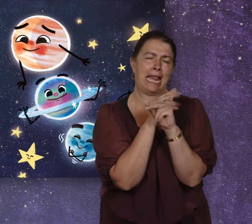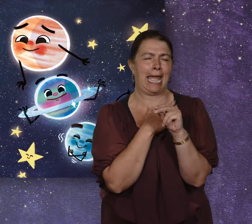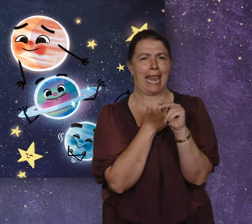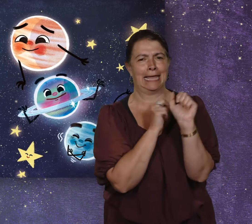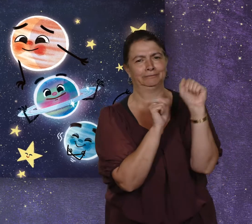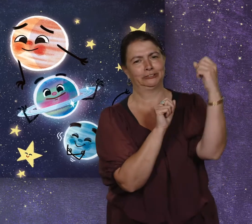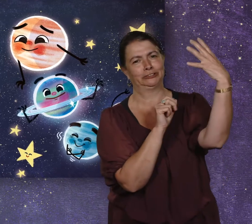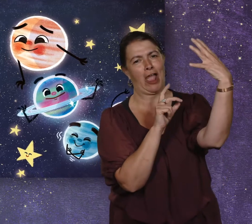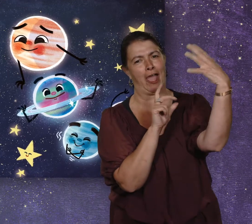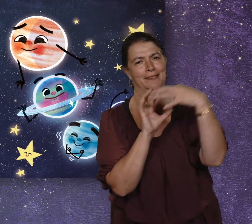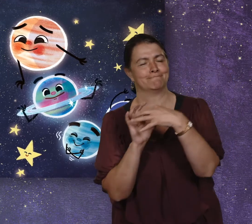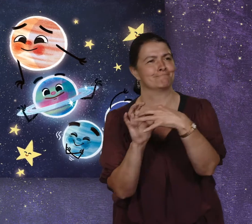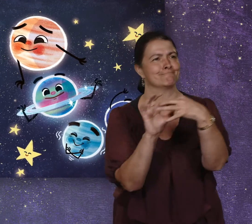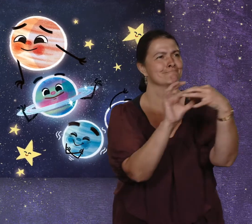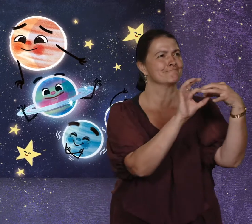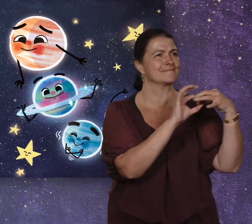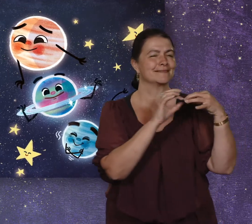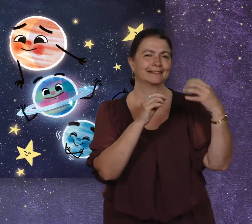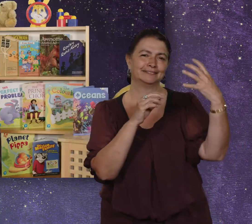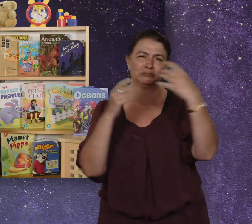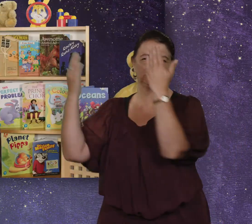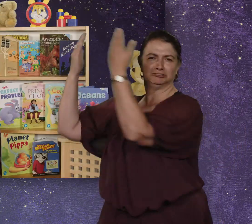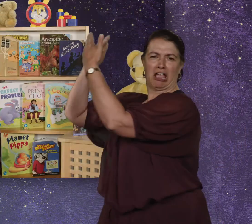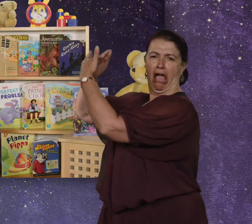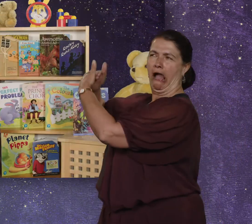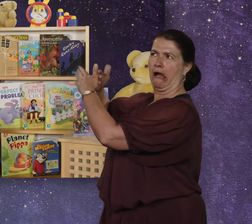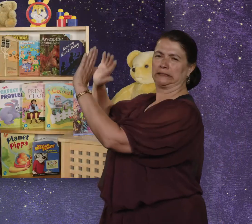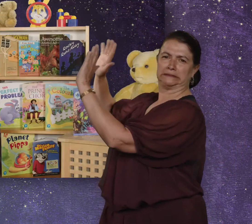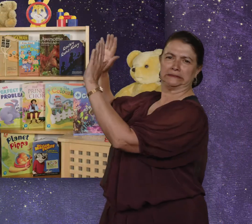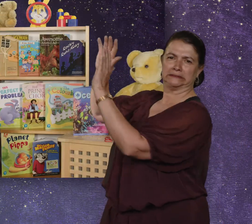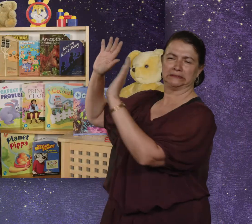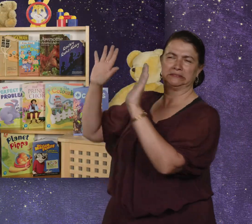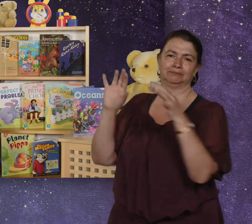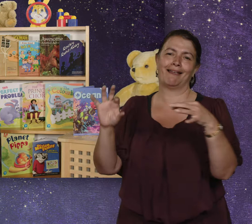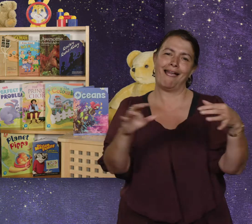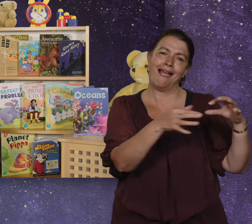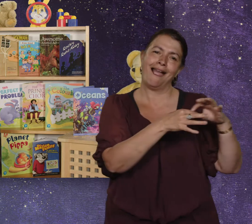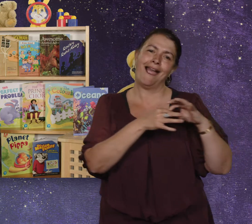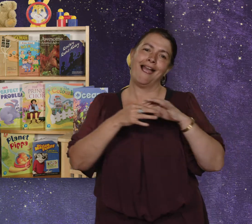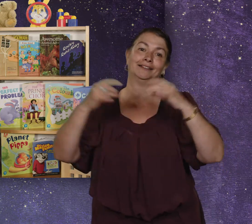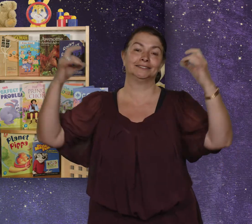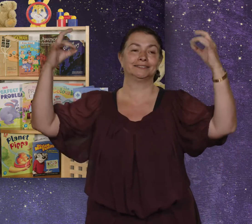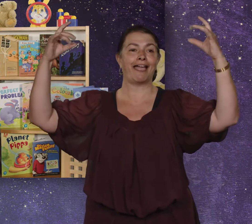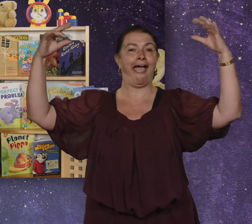Sun and we do it in style. And, out in the darkness, the stars seemed